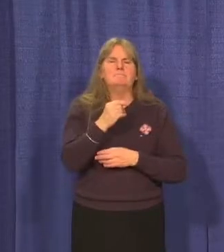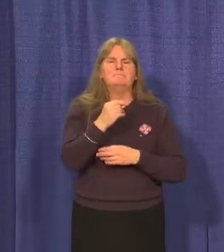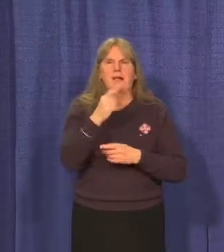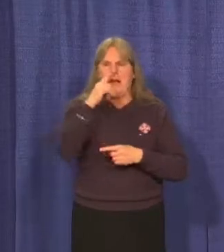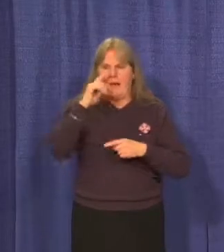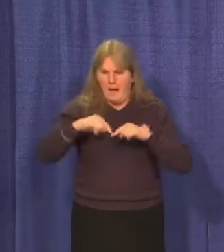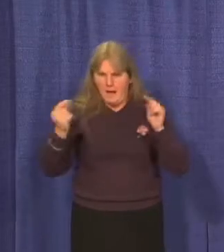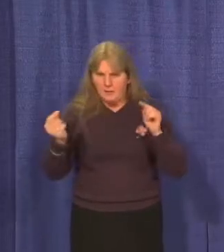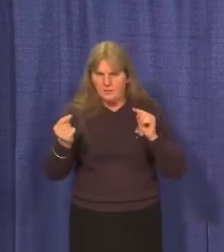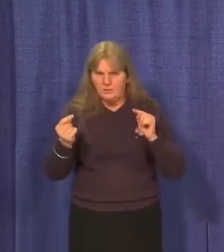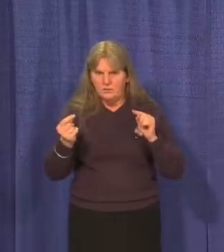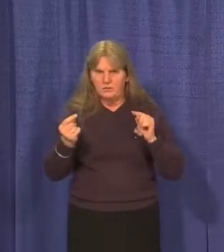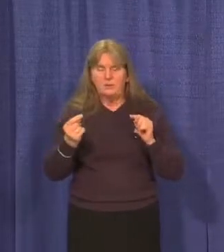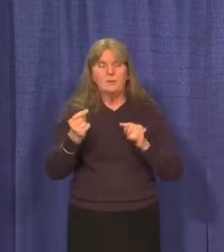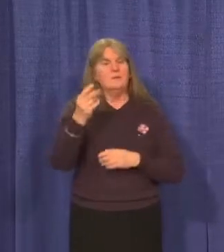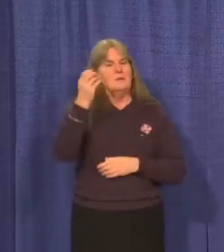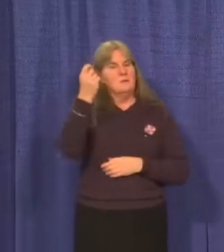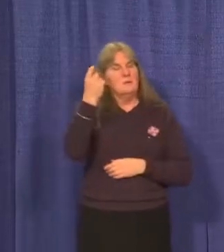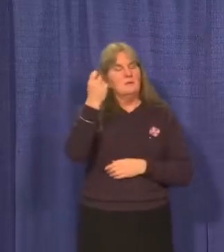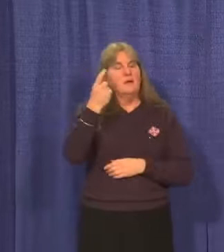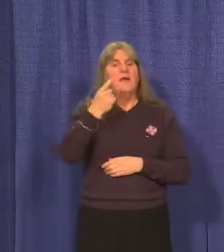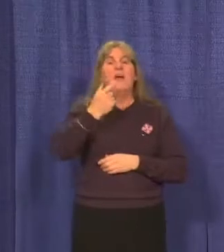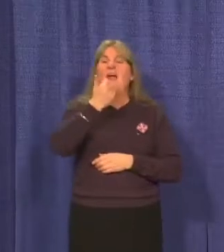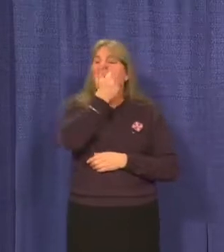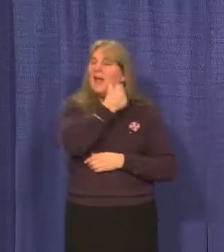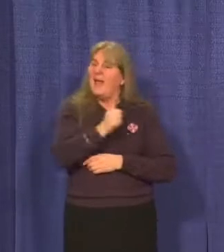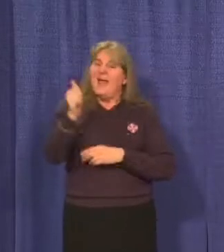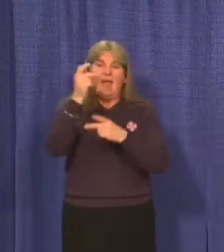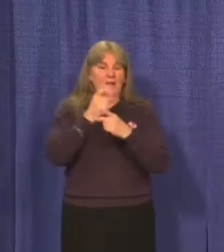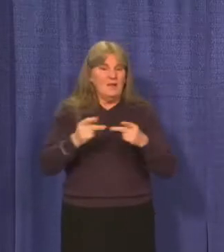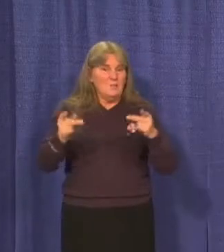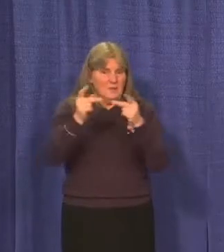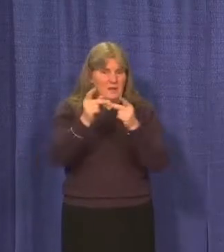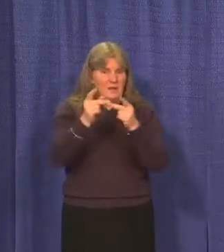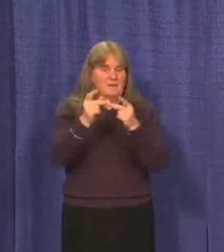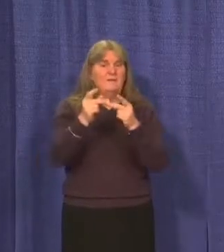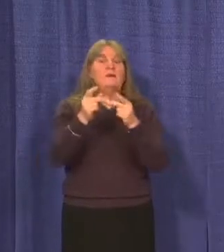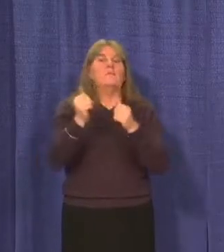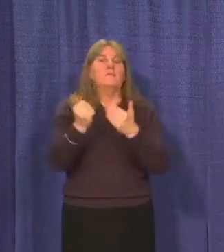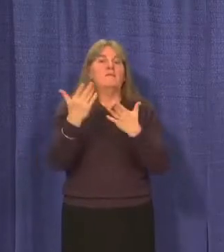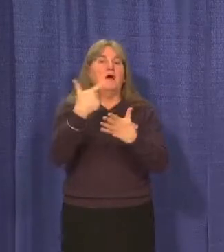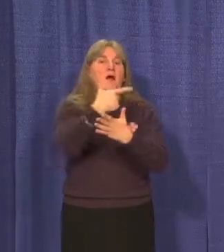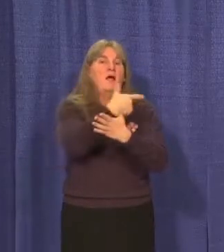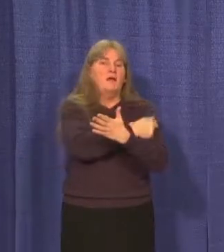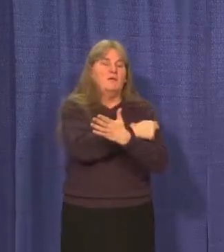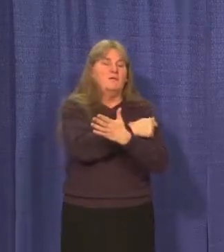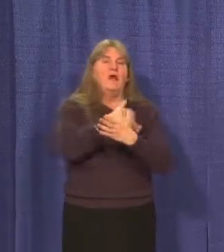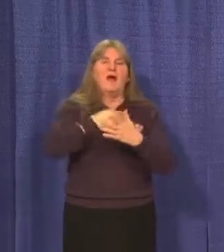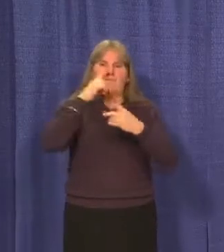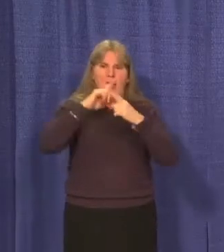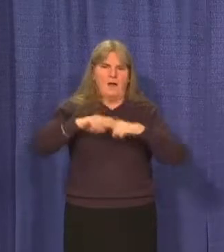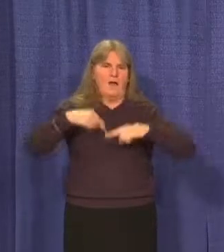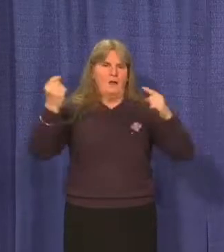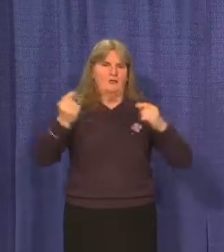And a site that offers vaccine also has the ability to treat allergic reactions on the spot.